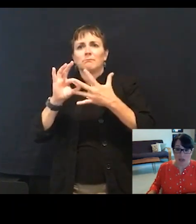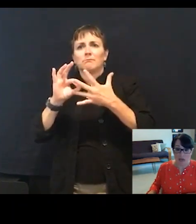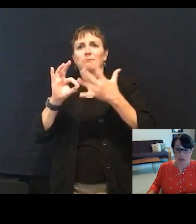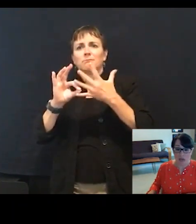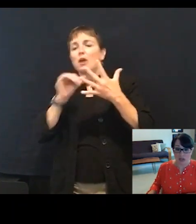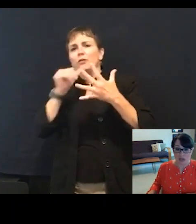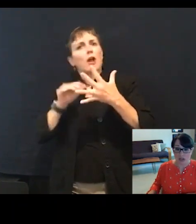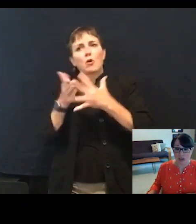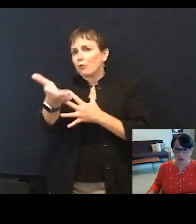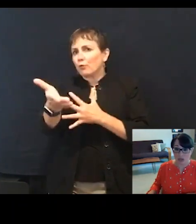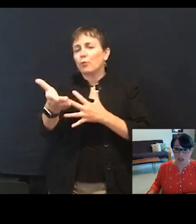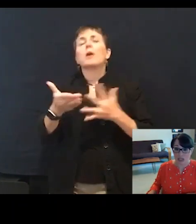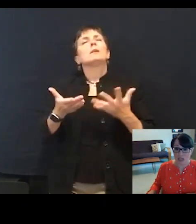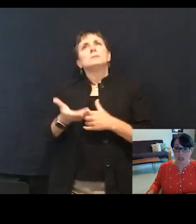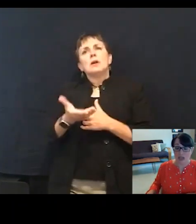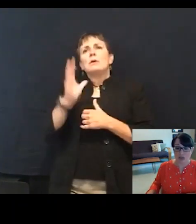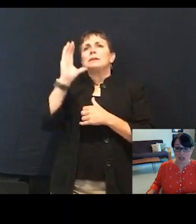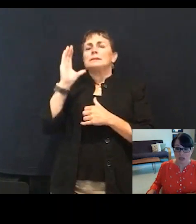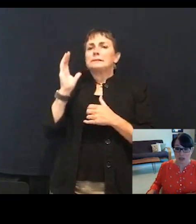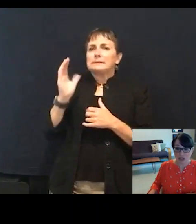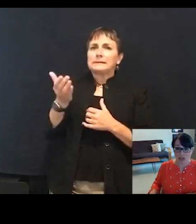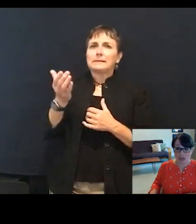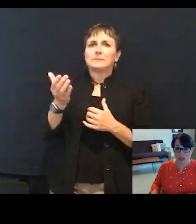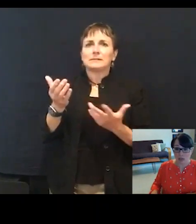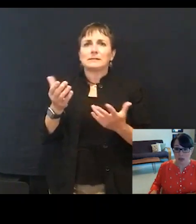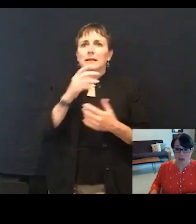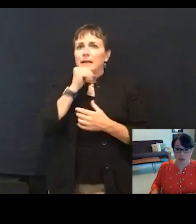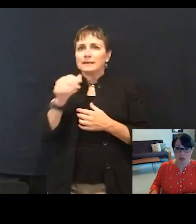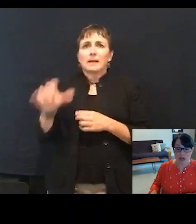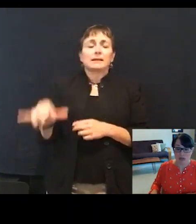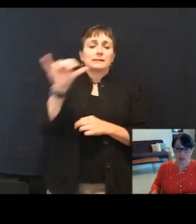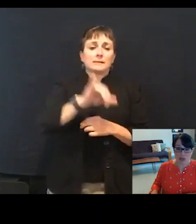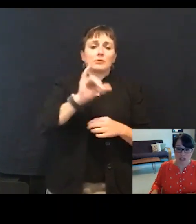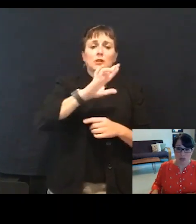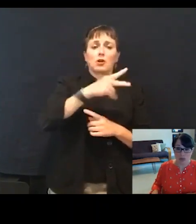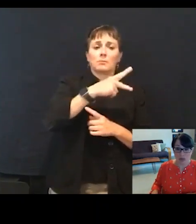as what we saw in the RPE. But nevertheless, it did appear that rhodopsin transport may